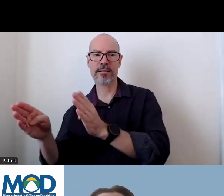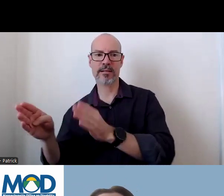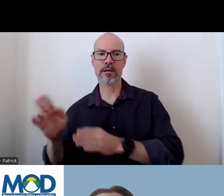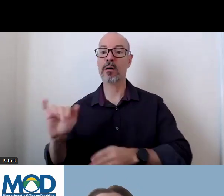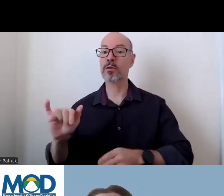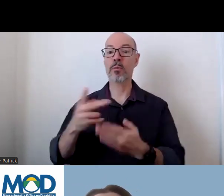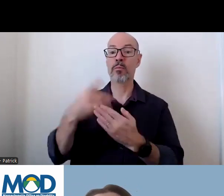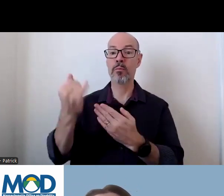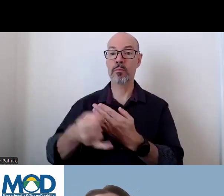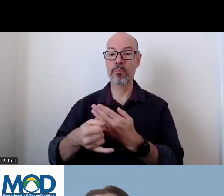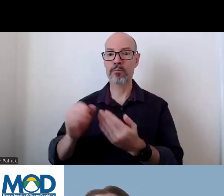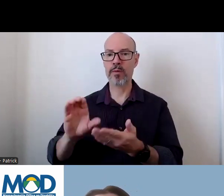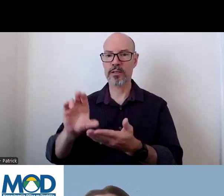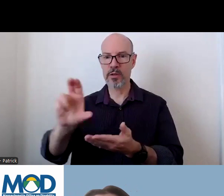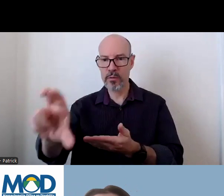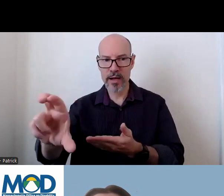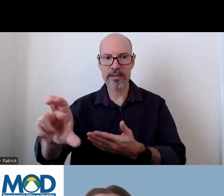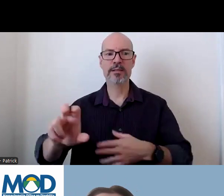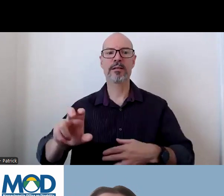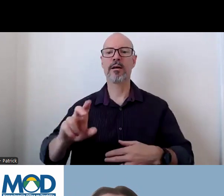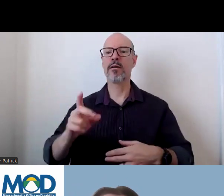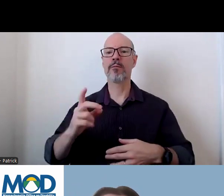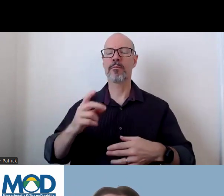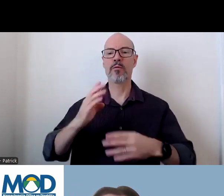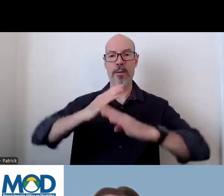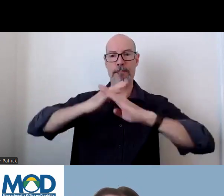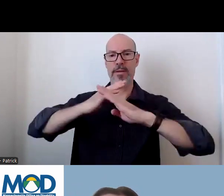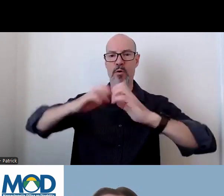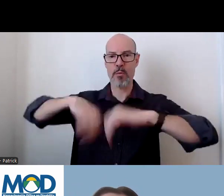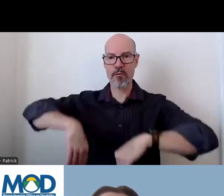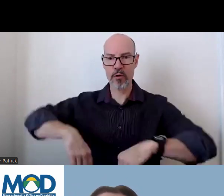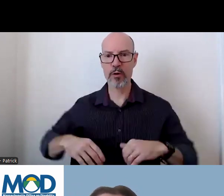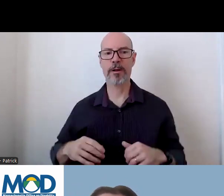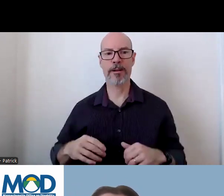we have project grants, which is funding for improvements for barrier removal related to physical and communication